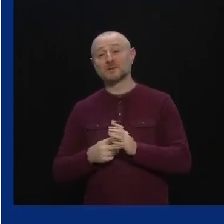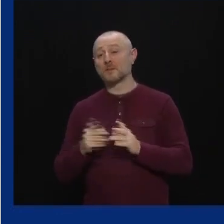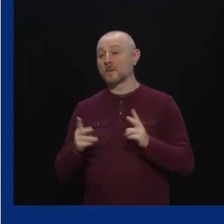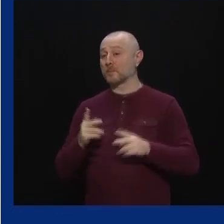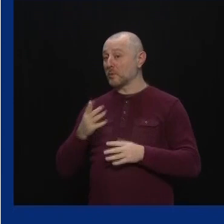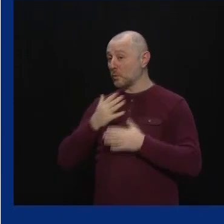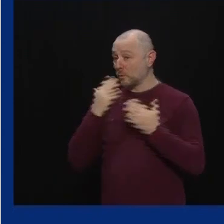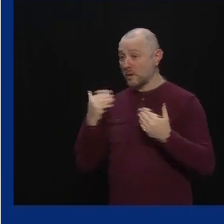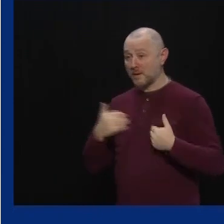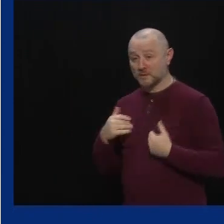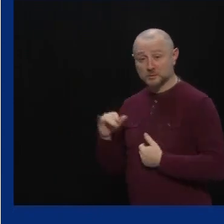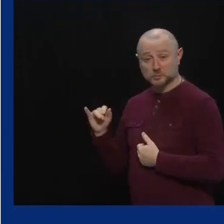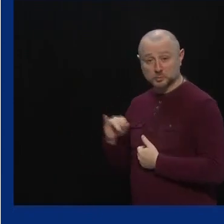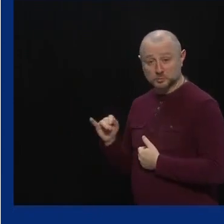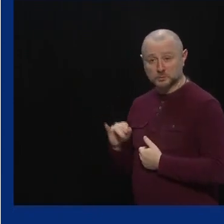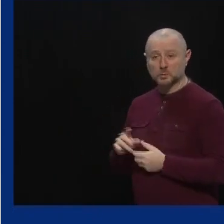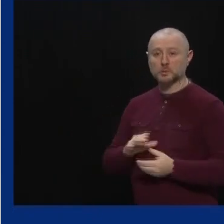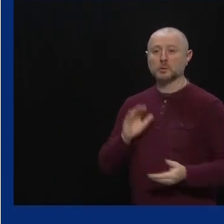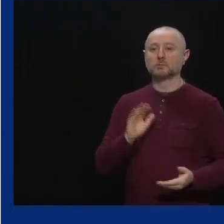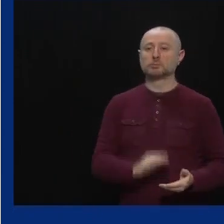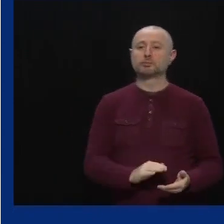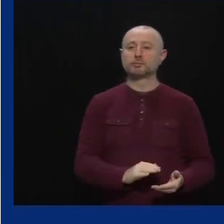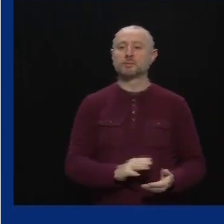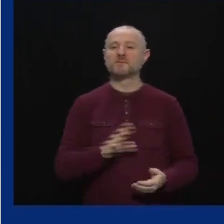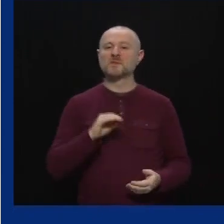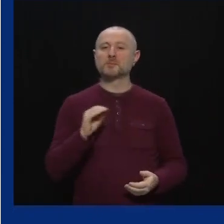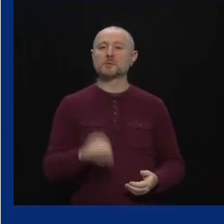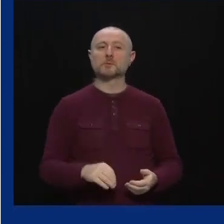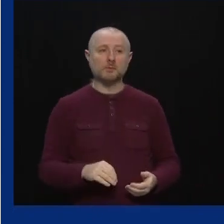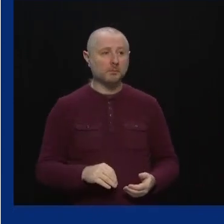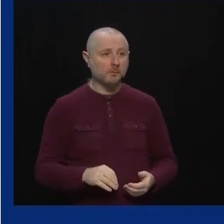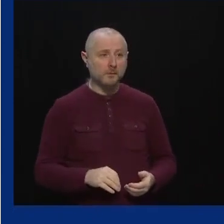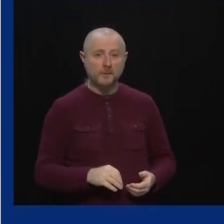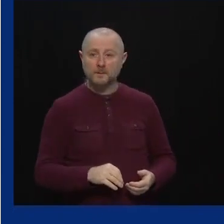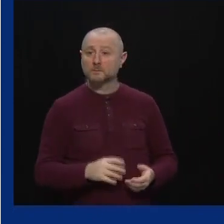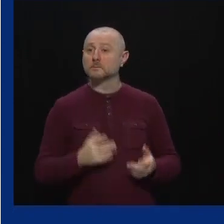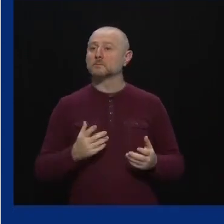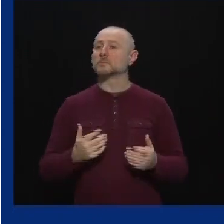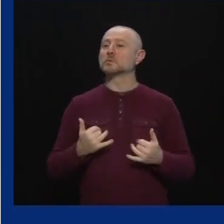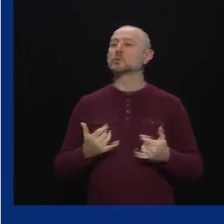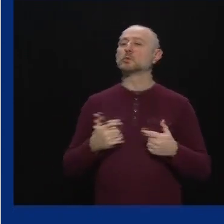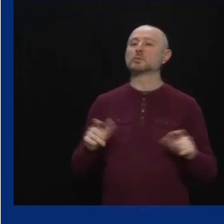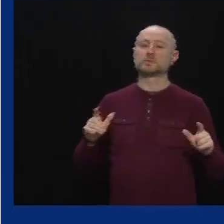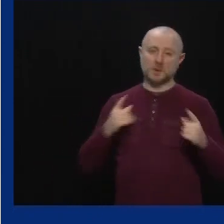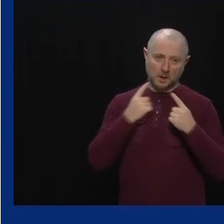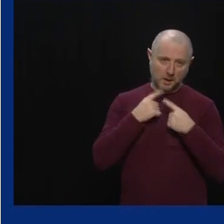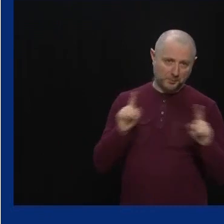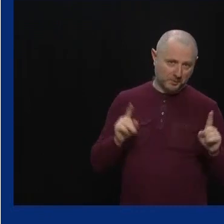SO, WITH THIS EFFORT OVER THE AFFORDABLE CARE ACT, WE'VE CUT